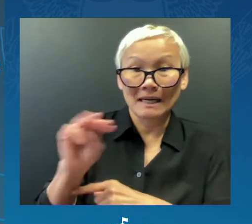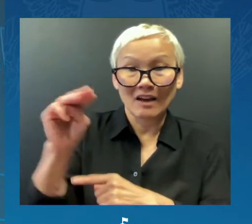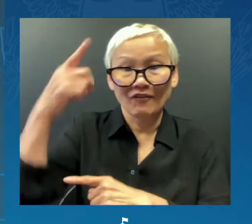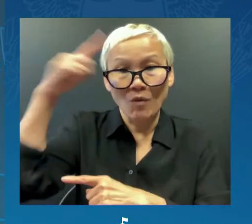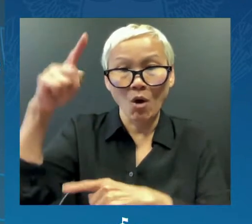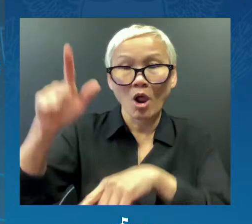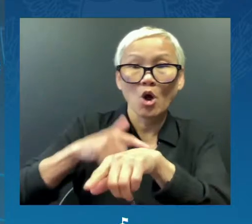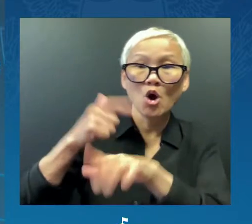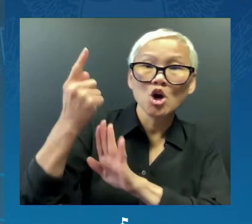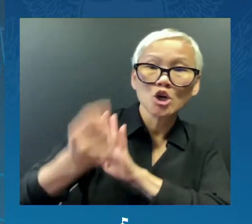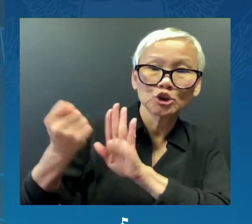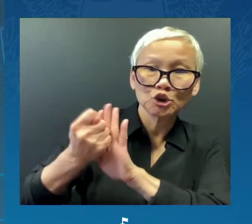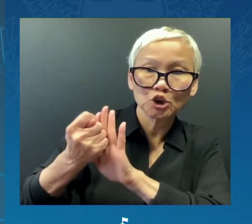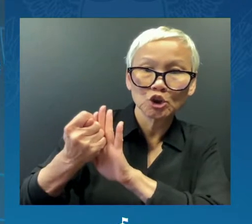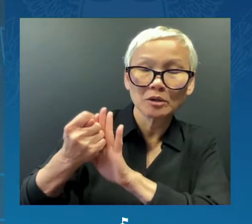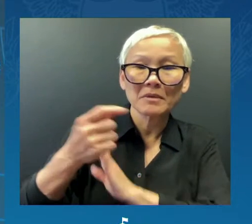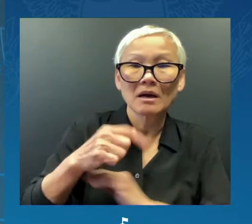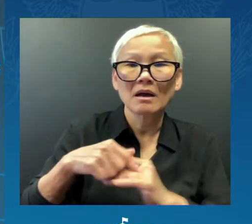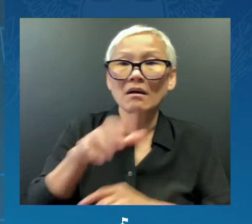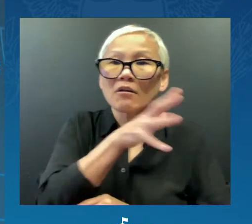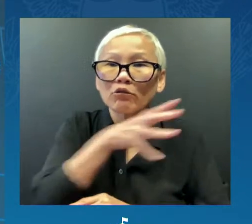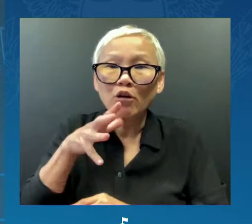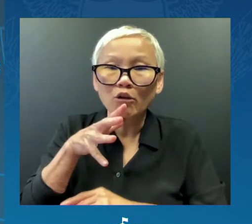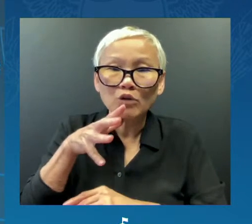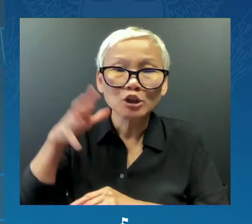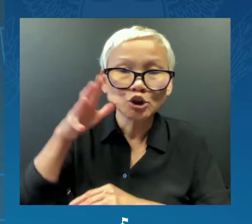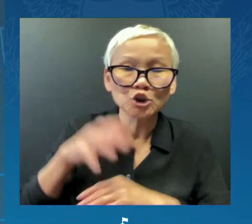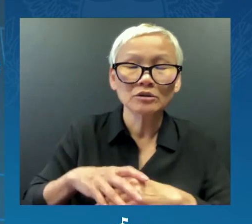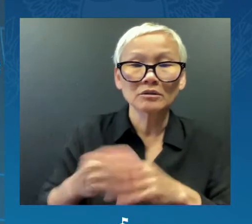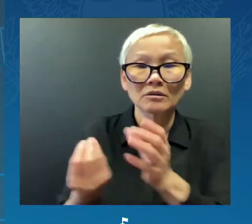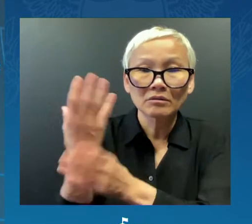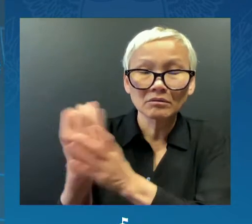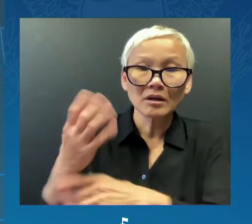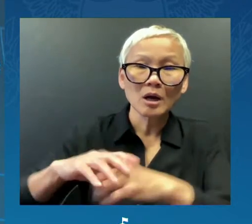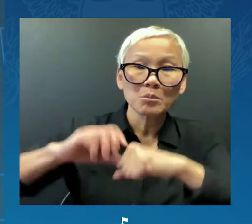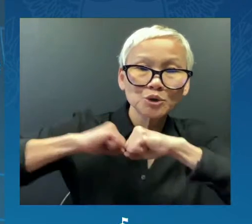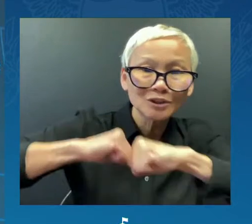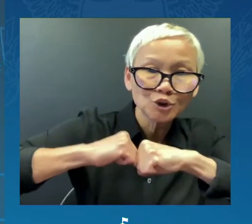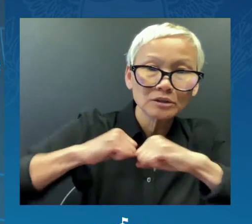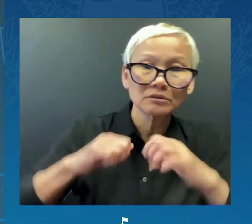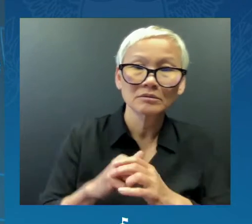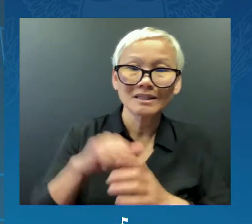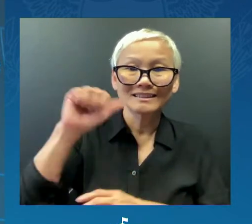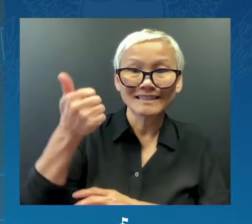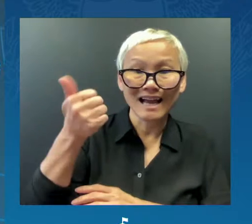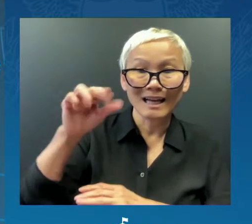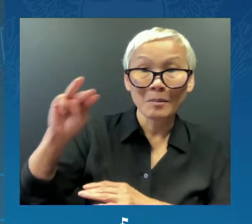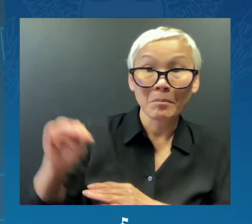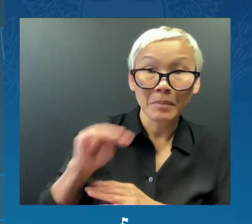$10 billion in emergency food security programming, and $4 billion in development.